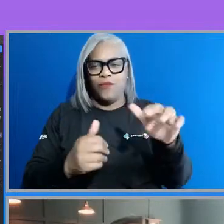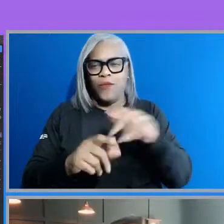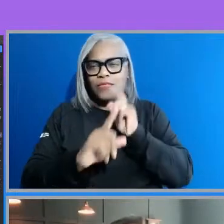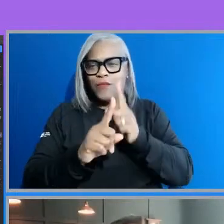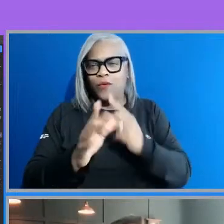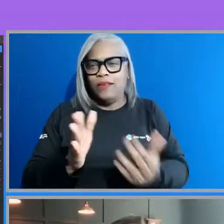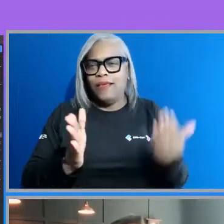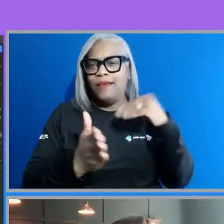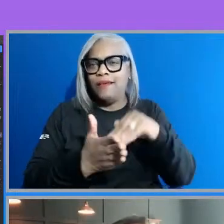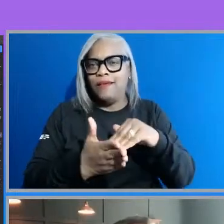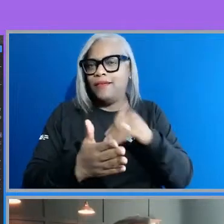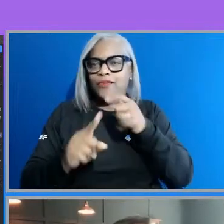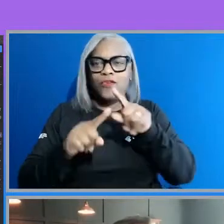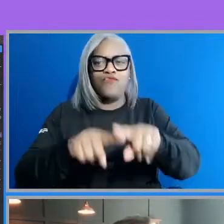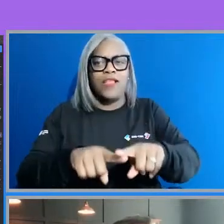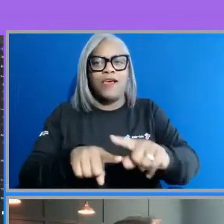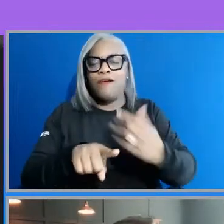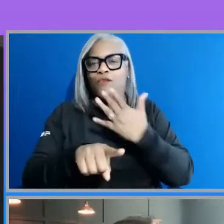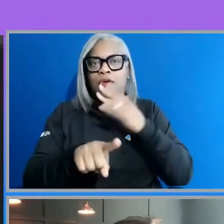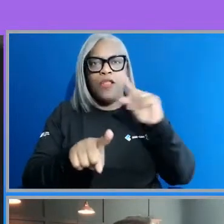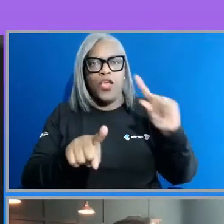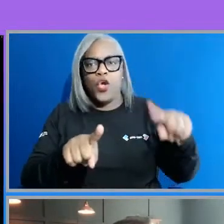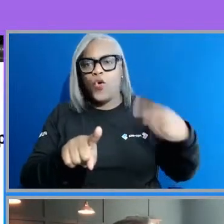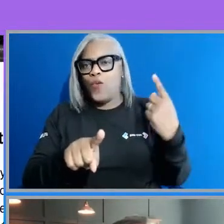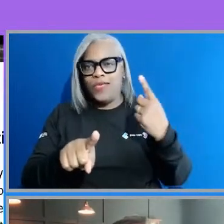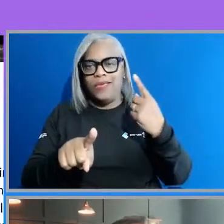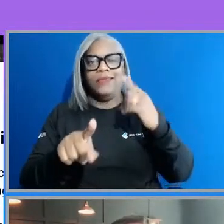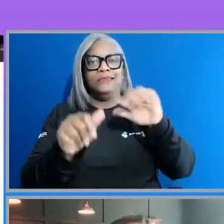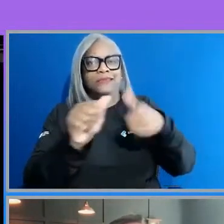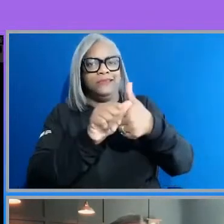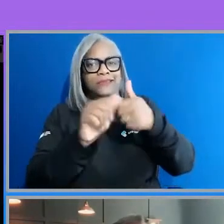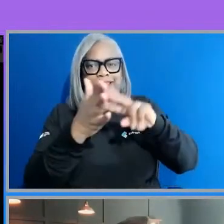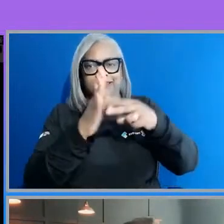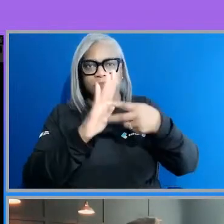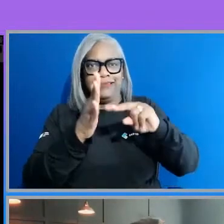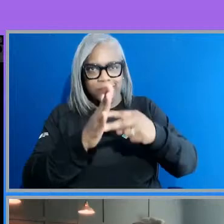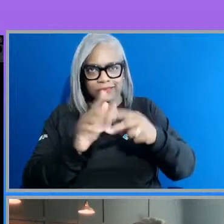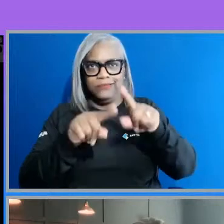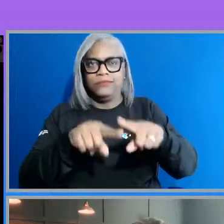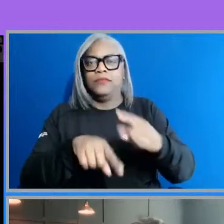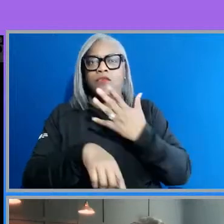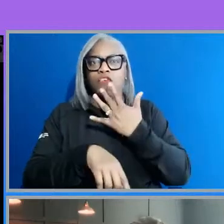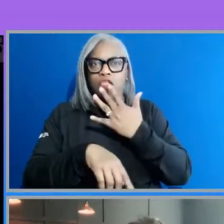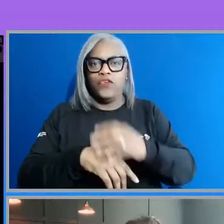of don't rely on color to convey meaning. So going back to our